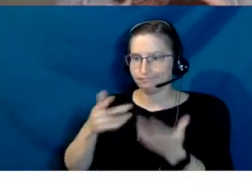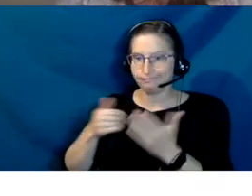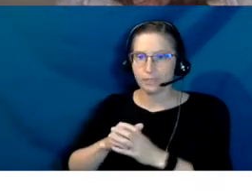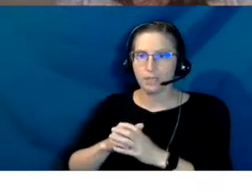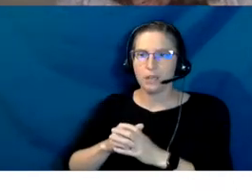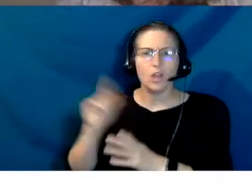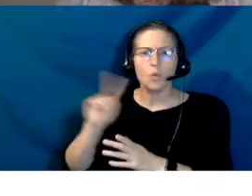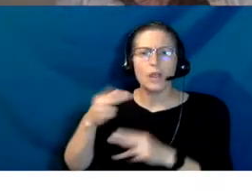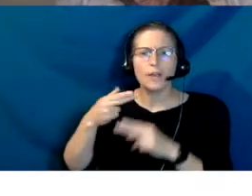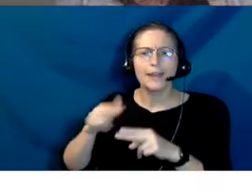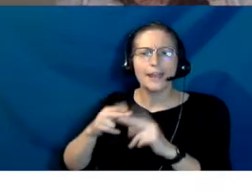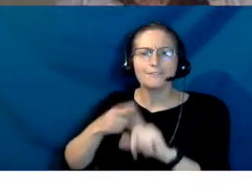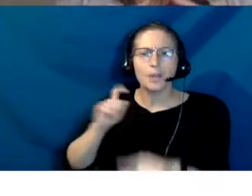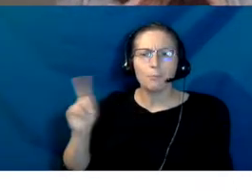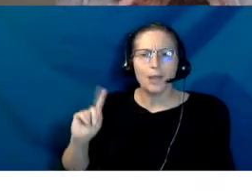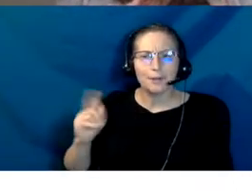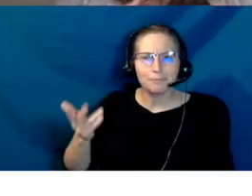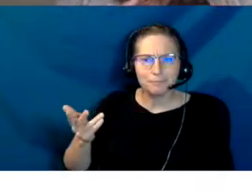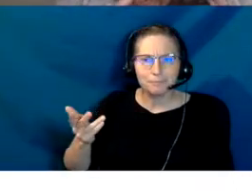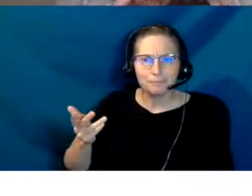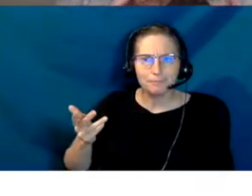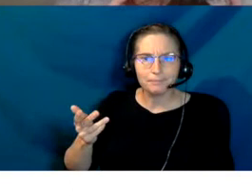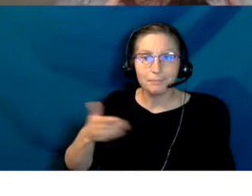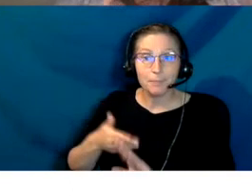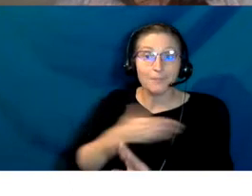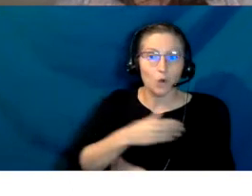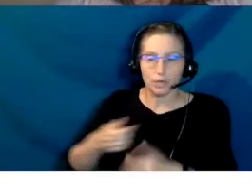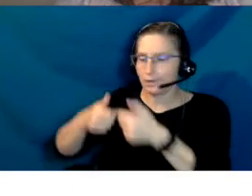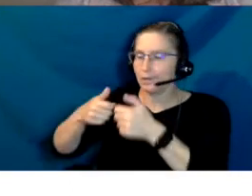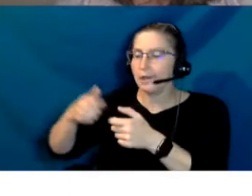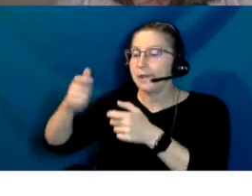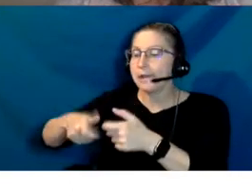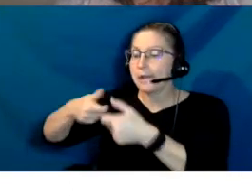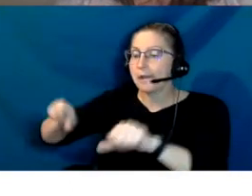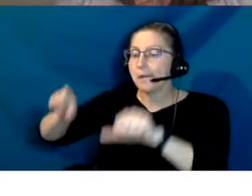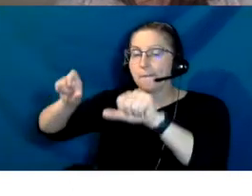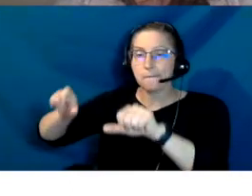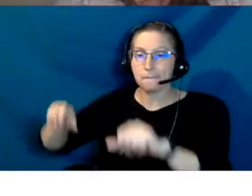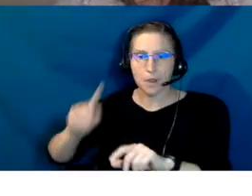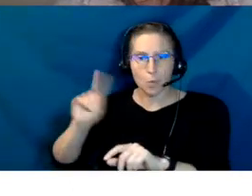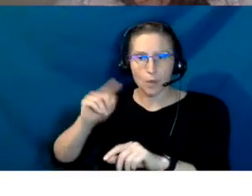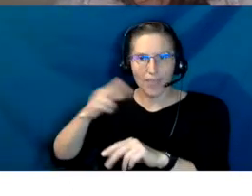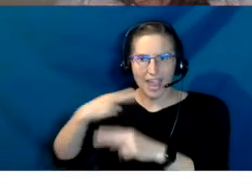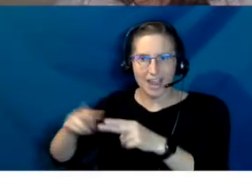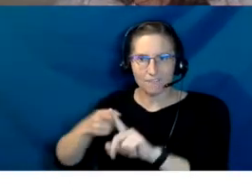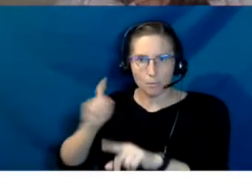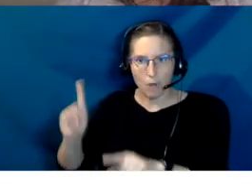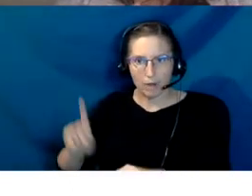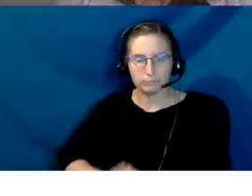we eat it. A concept might be like, what does it mean to wash your hands. There are so many